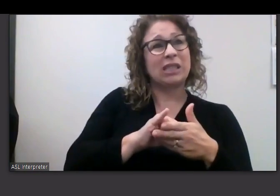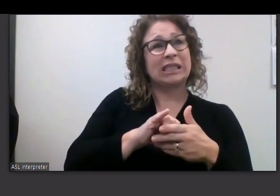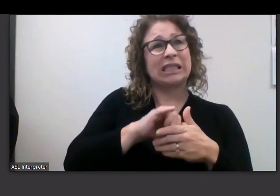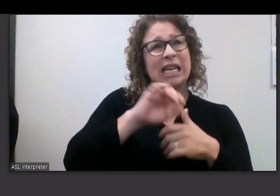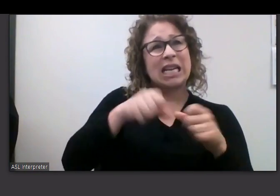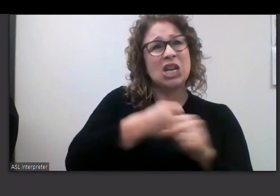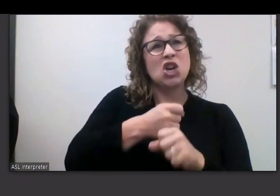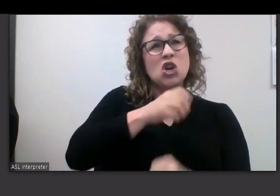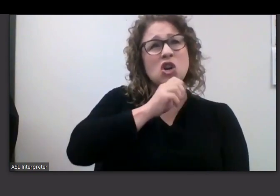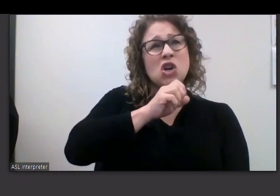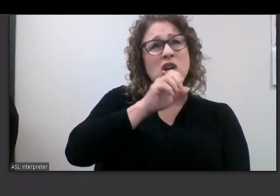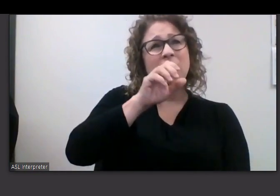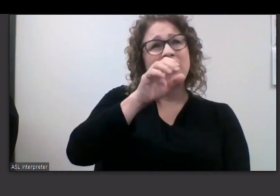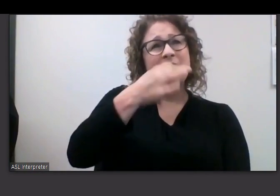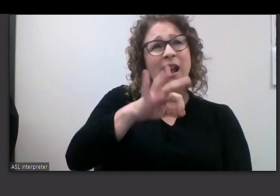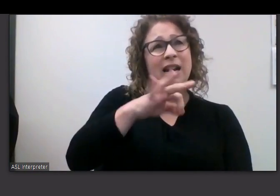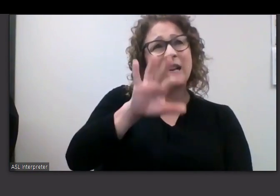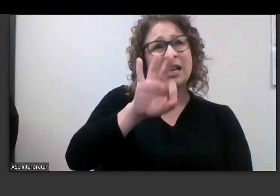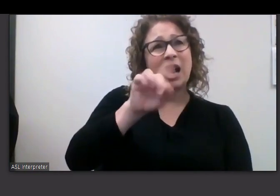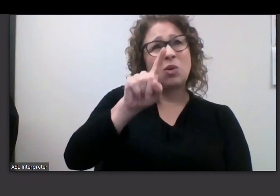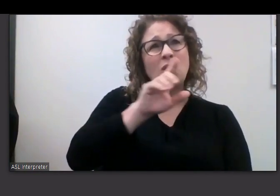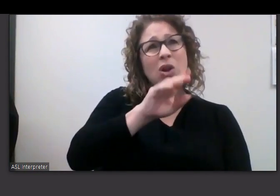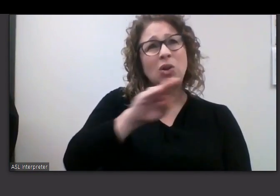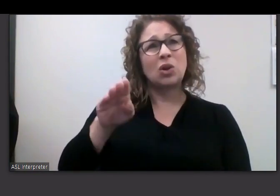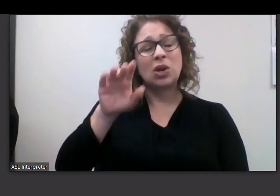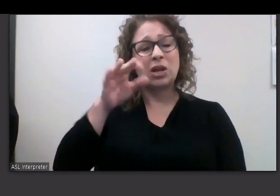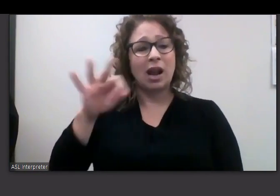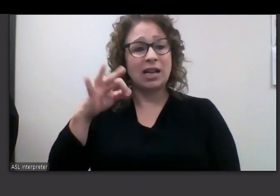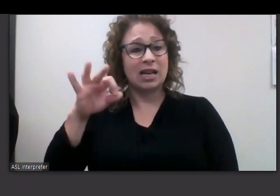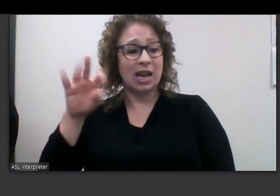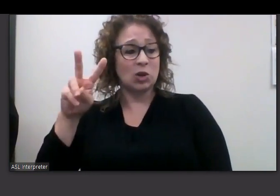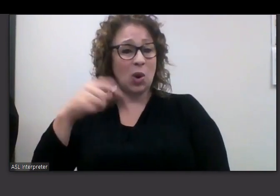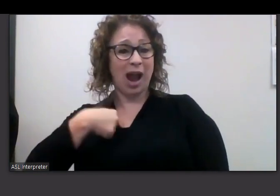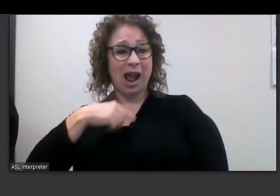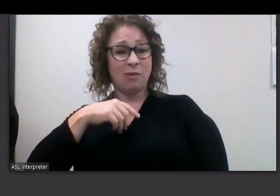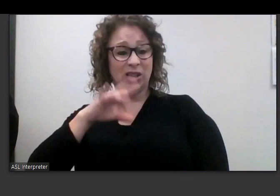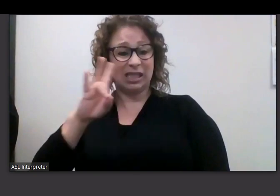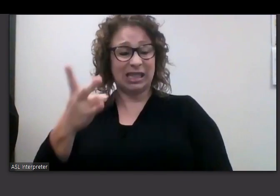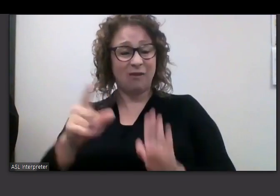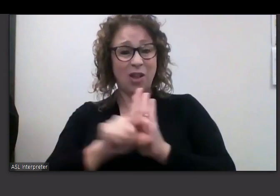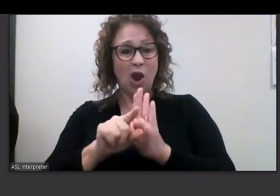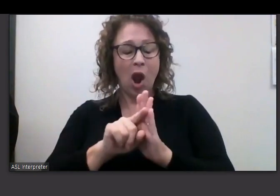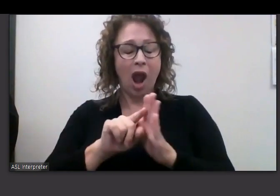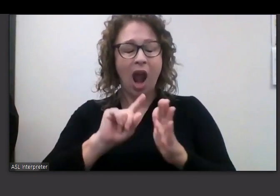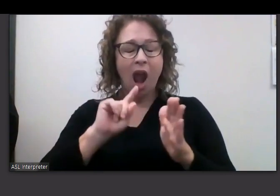while I was in seventh grade and it changed my world.